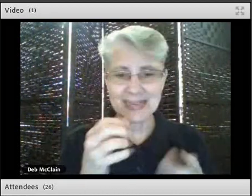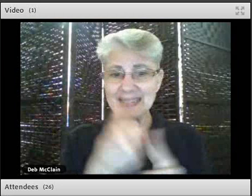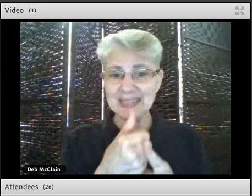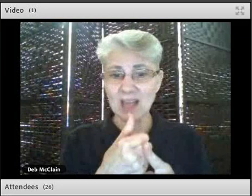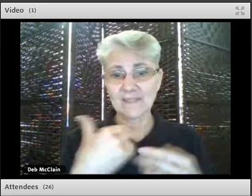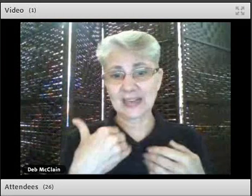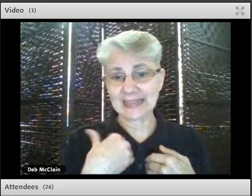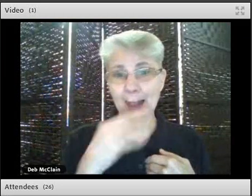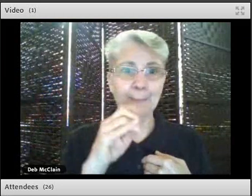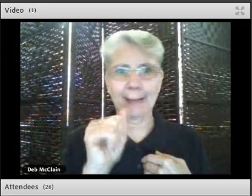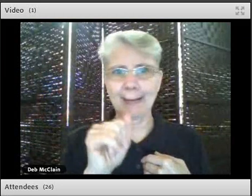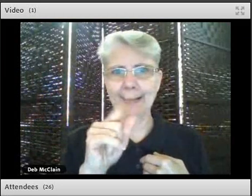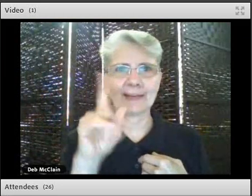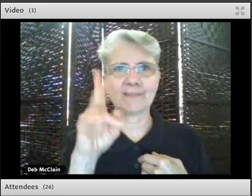It's one Playaway.